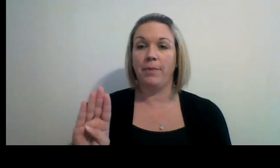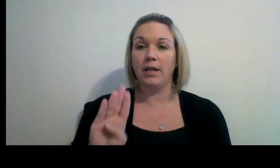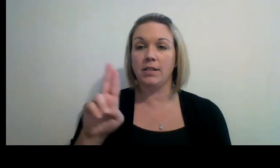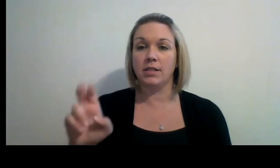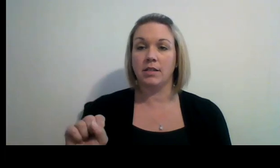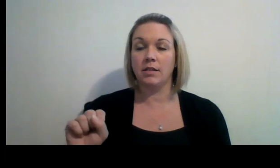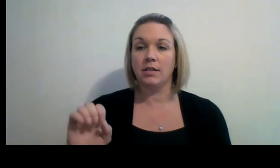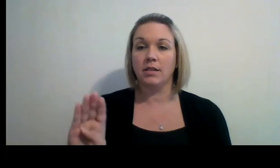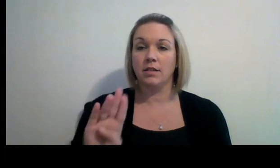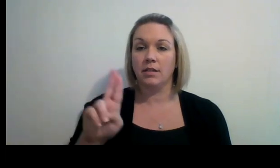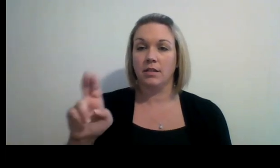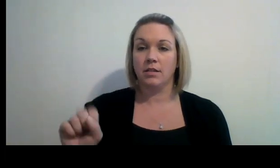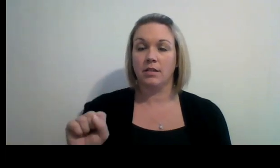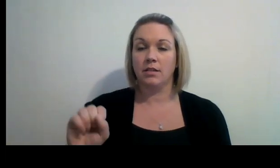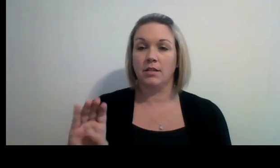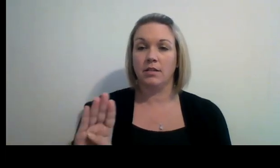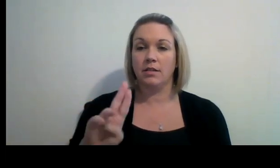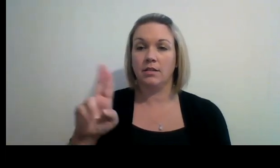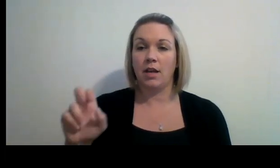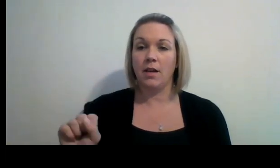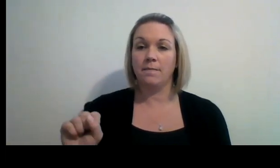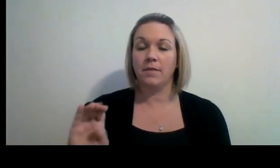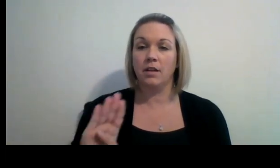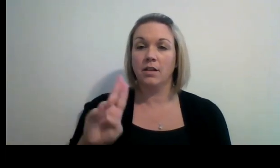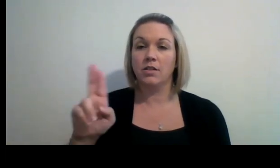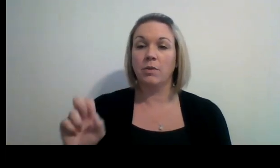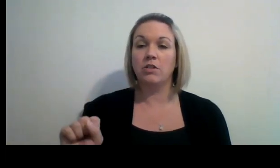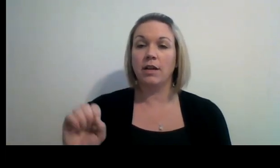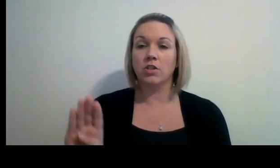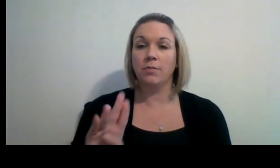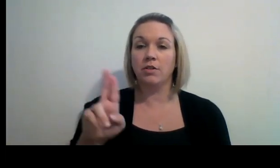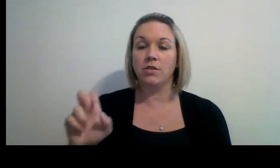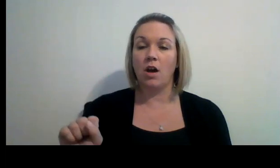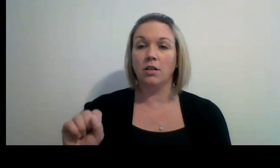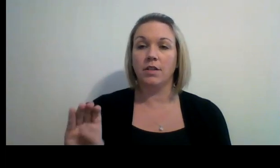bus. Okay, so we do actually produce all of the